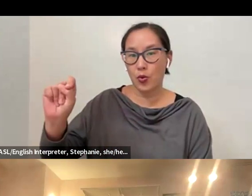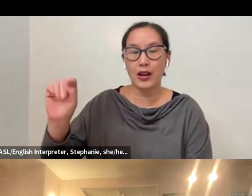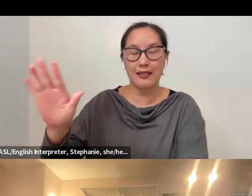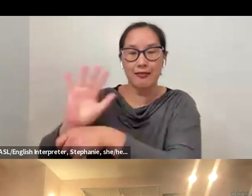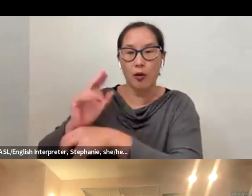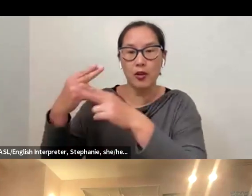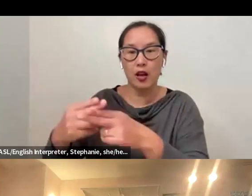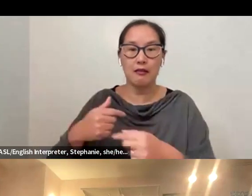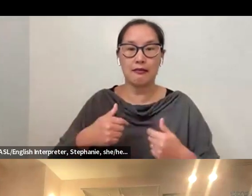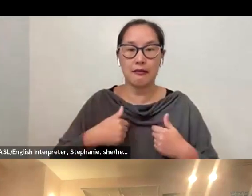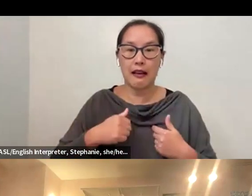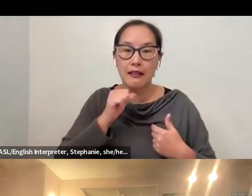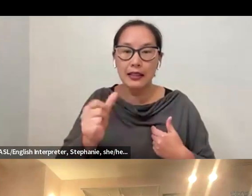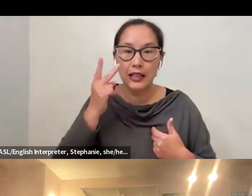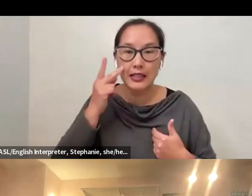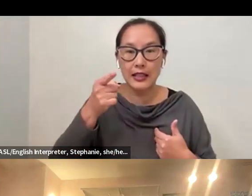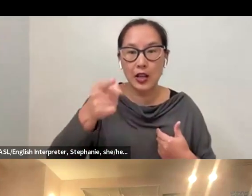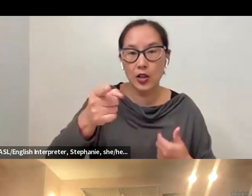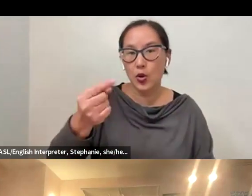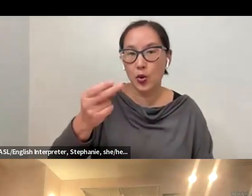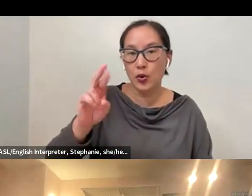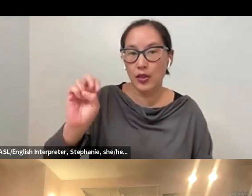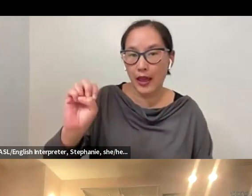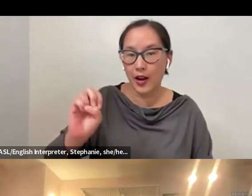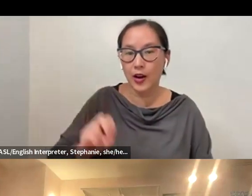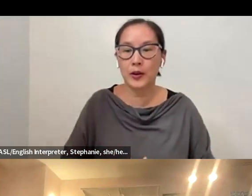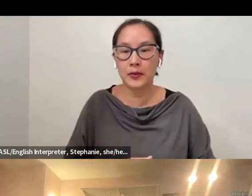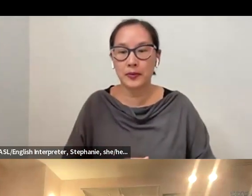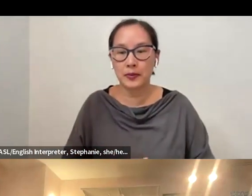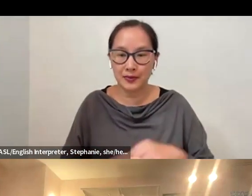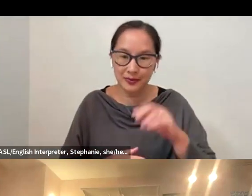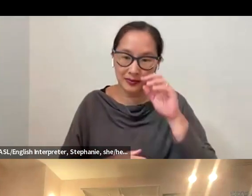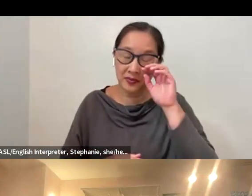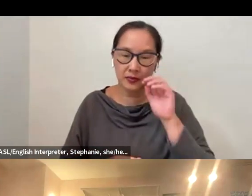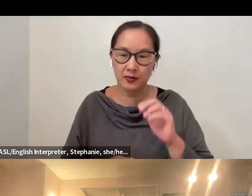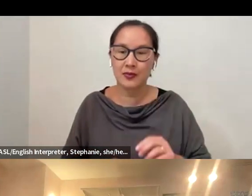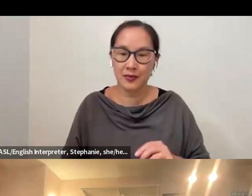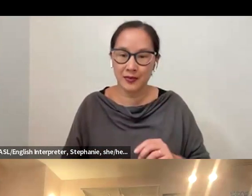It was in Sundance the year before last.